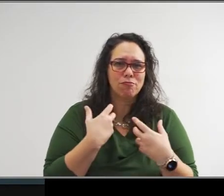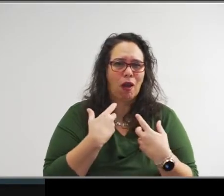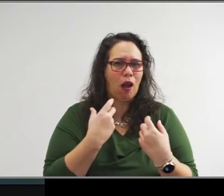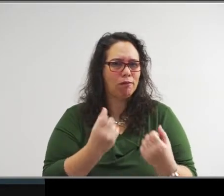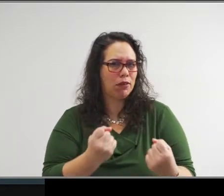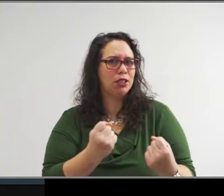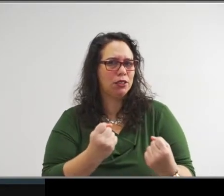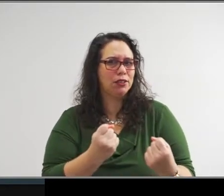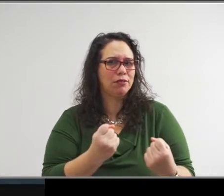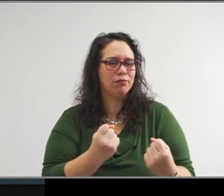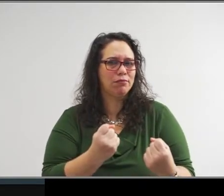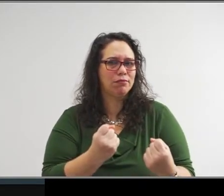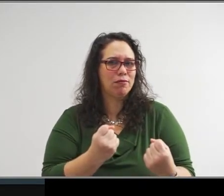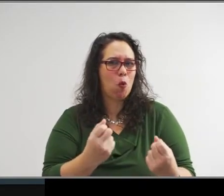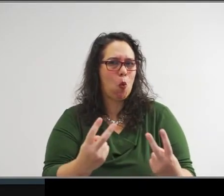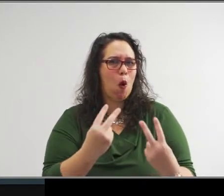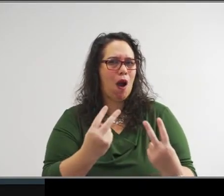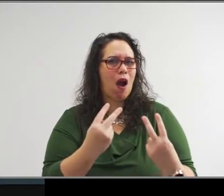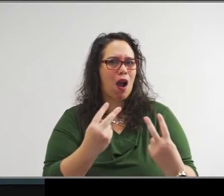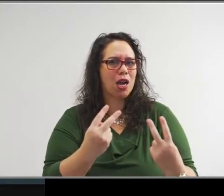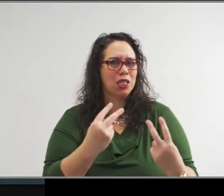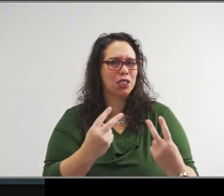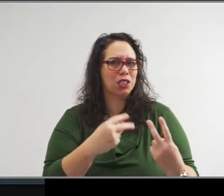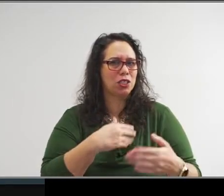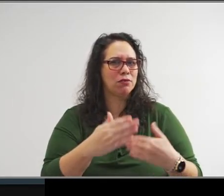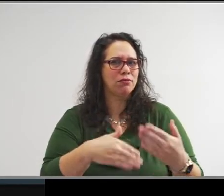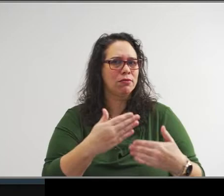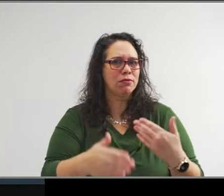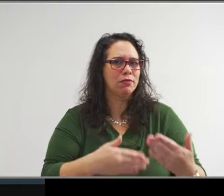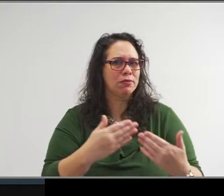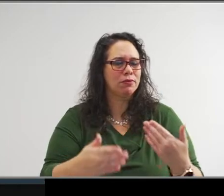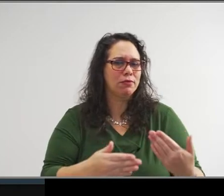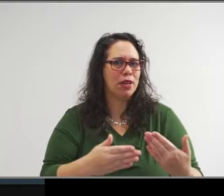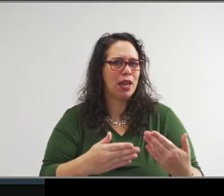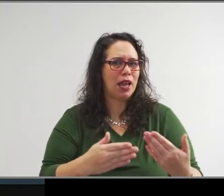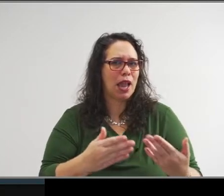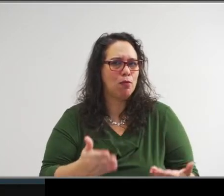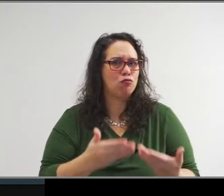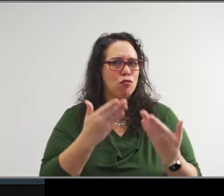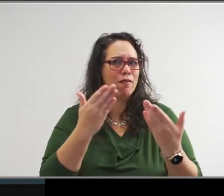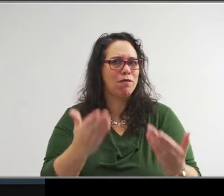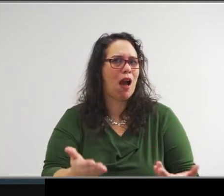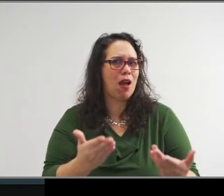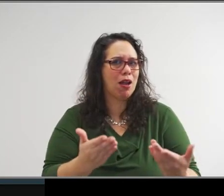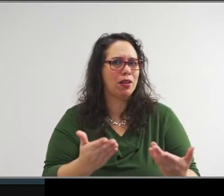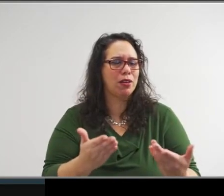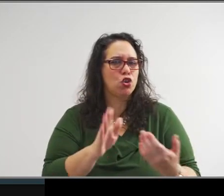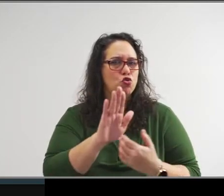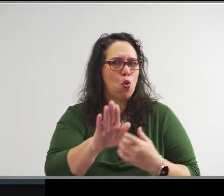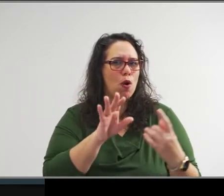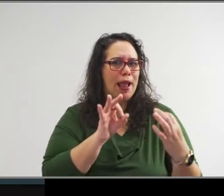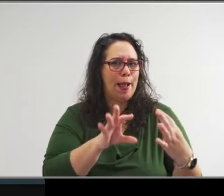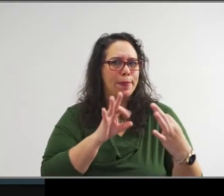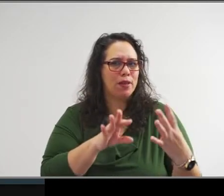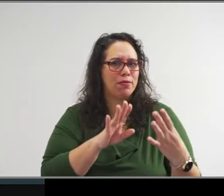and watch us go and keep providing us with your input because that's the way these things go.